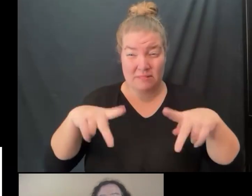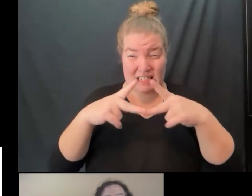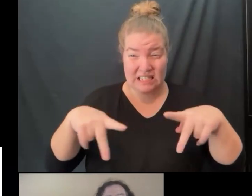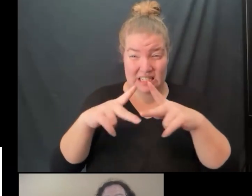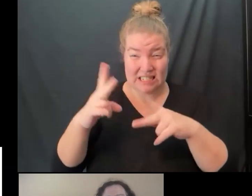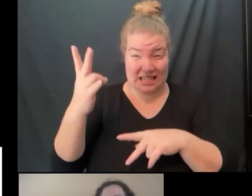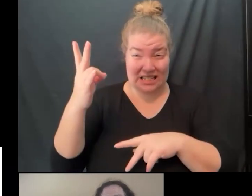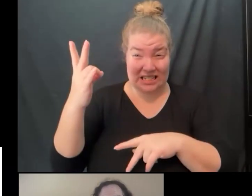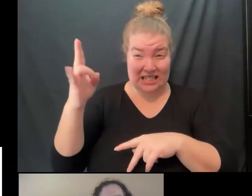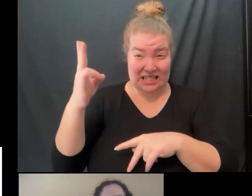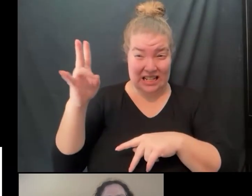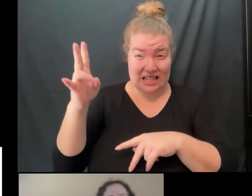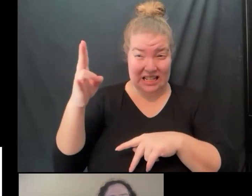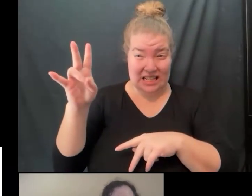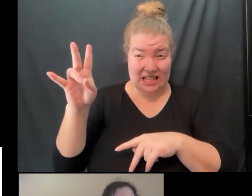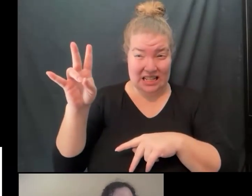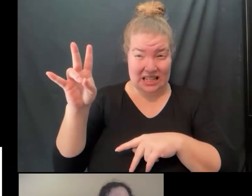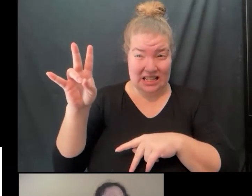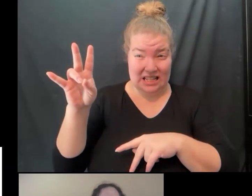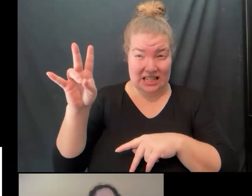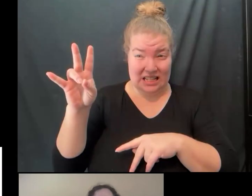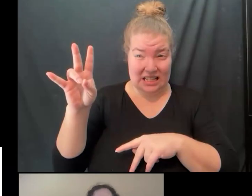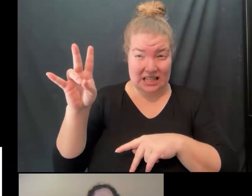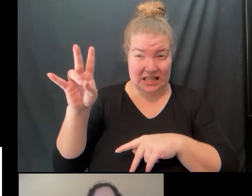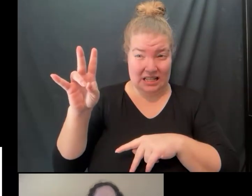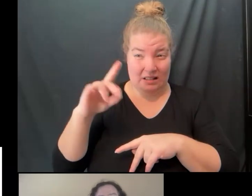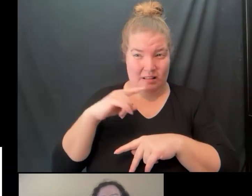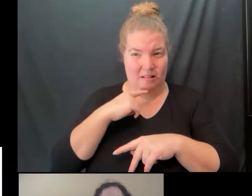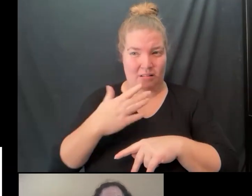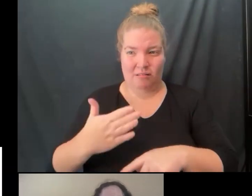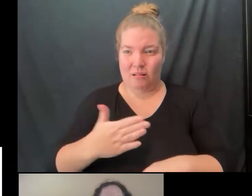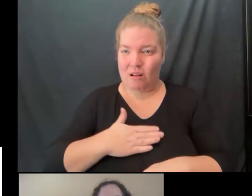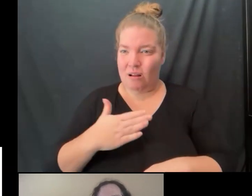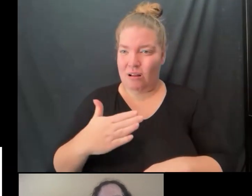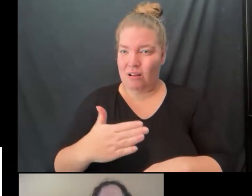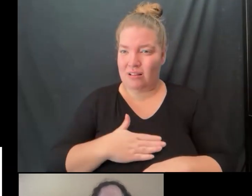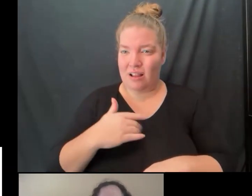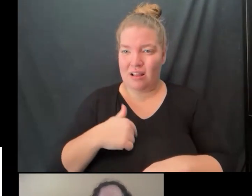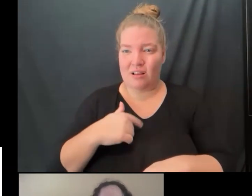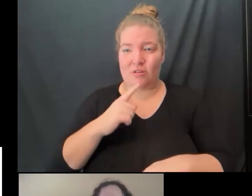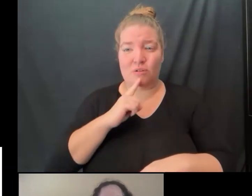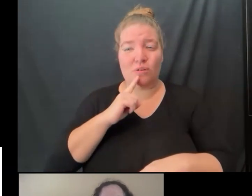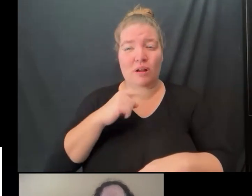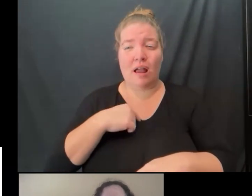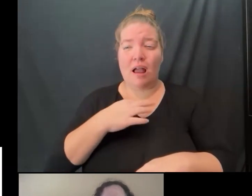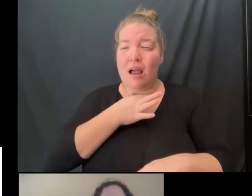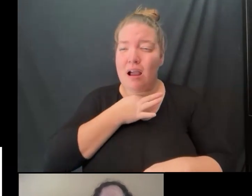which thrills me because I'm so excited to be sharing the news that just last month, Canada